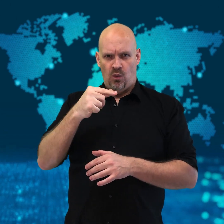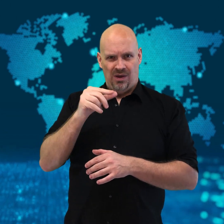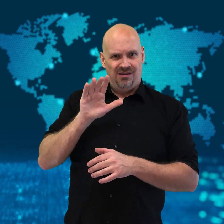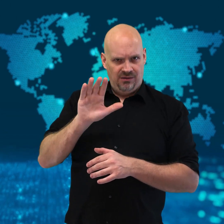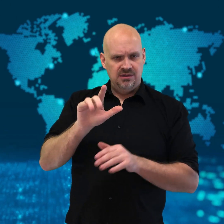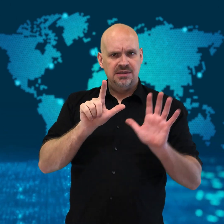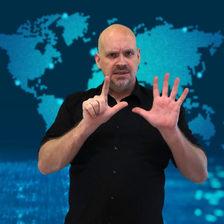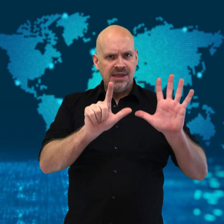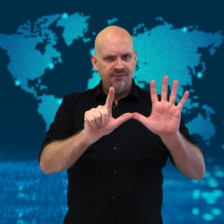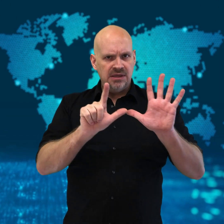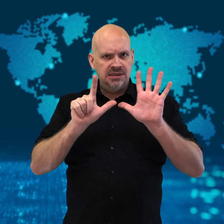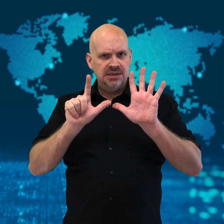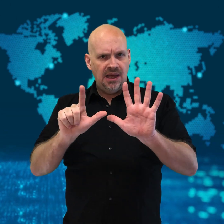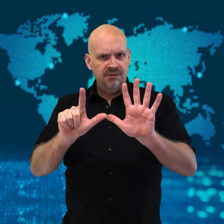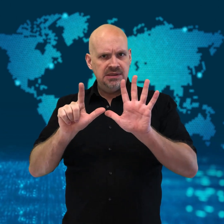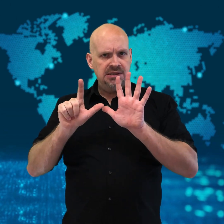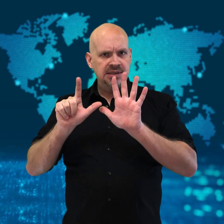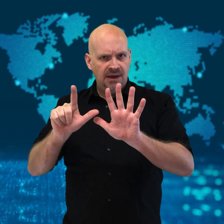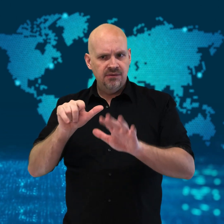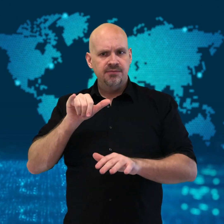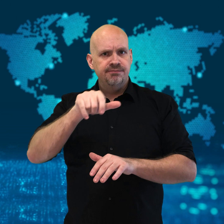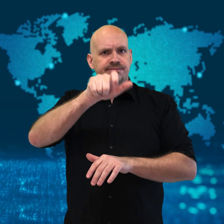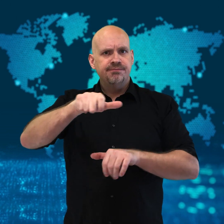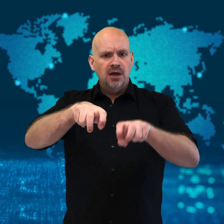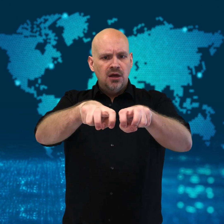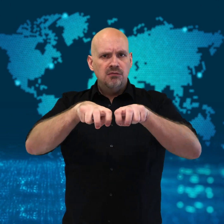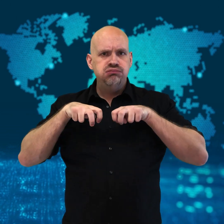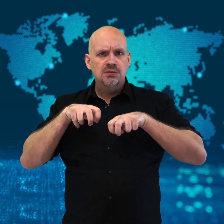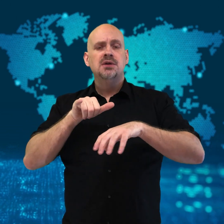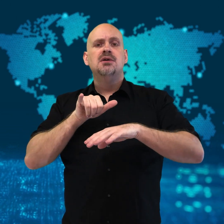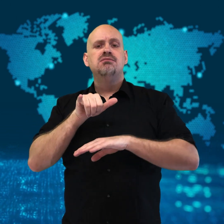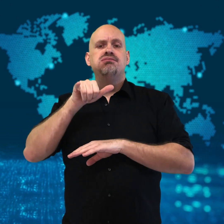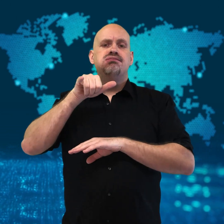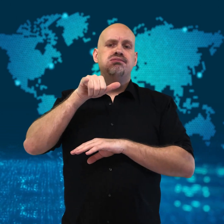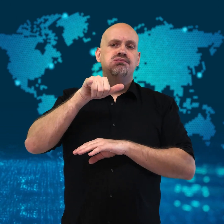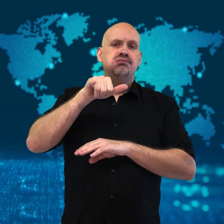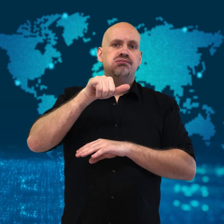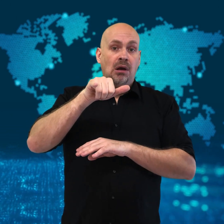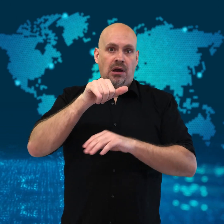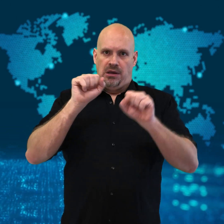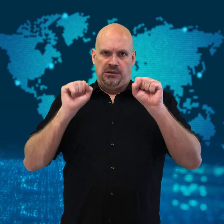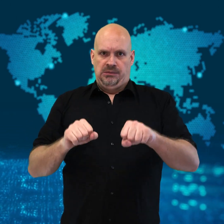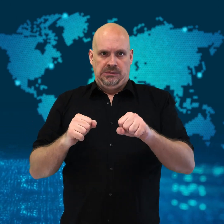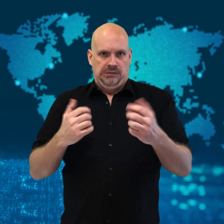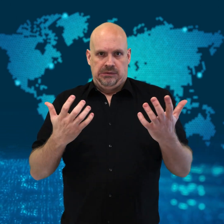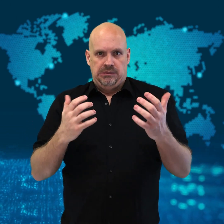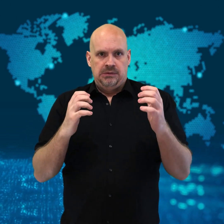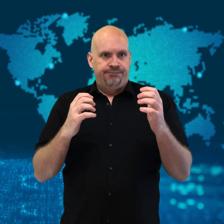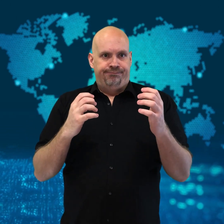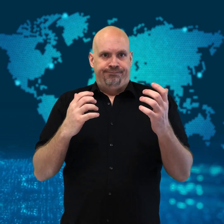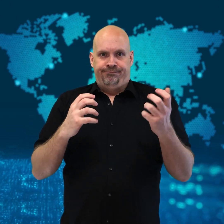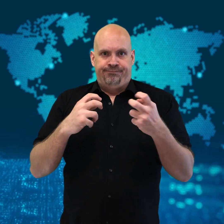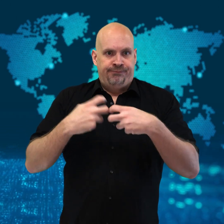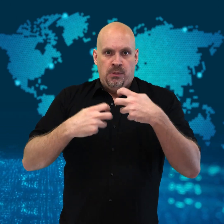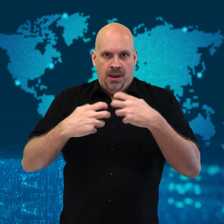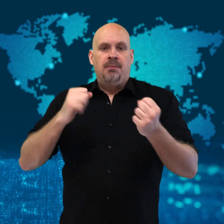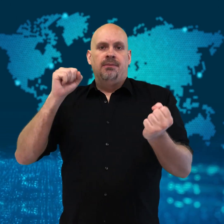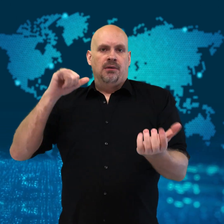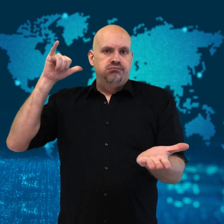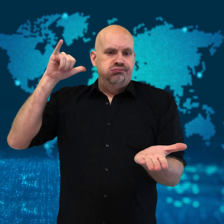dropped debris over a neighborhood during an emergency landing.